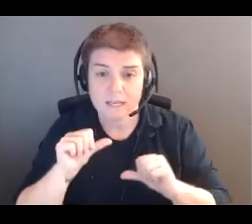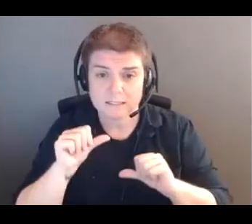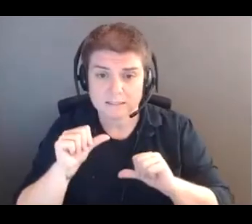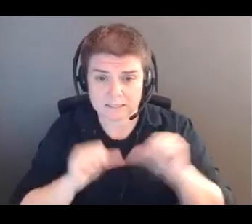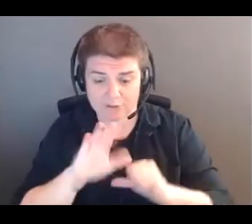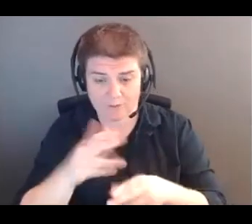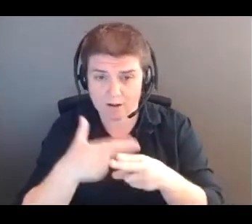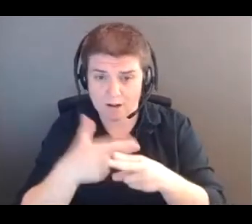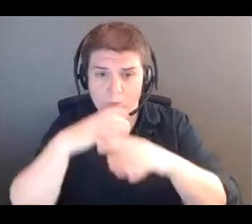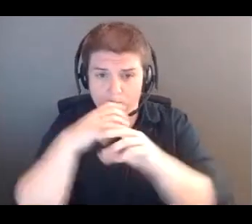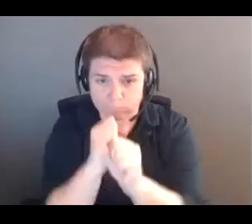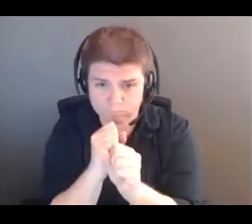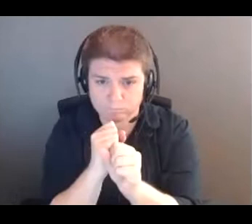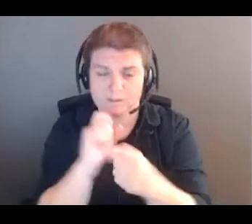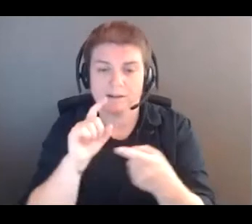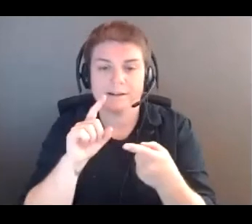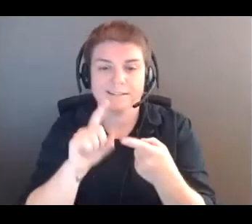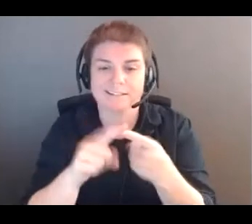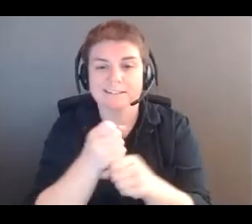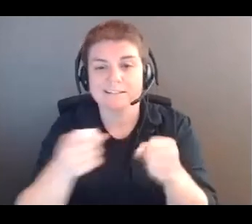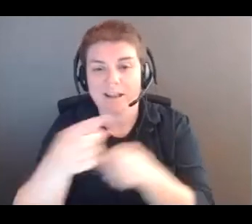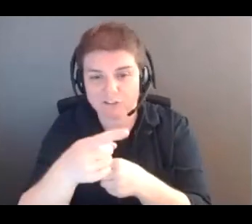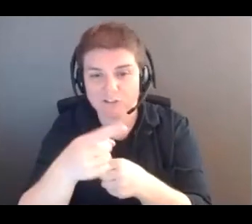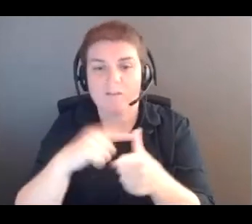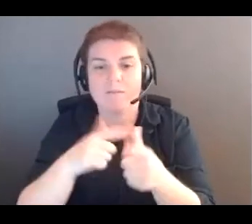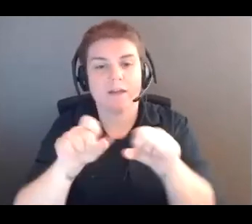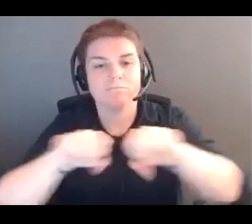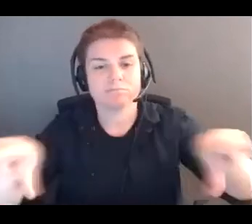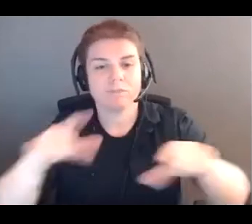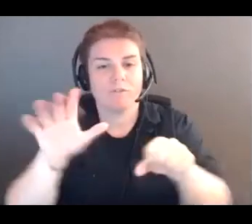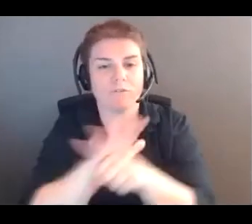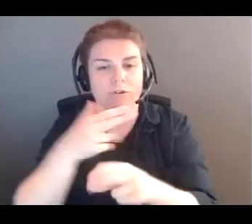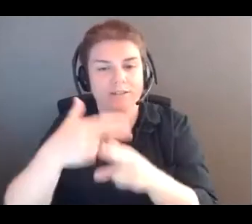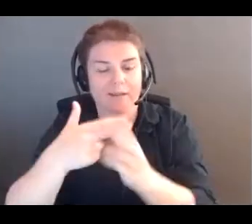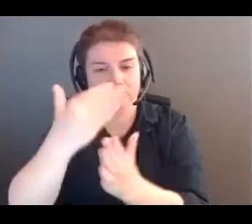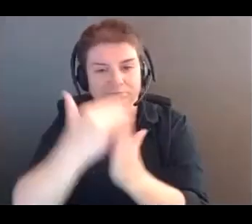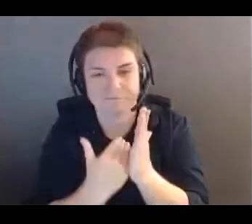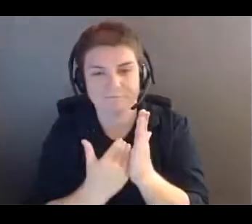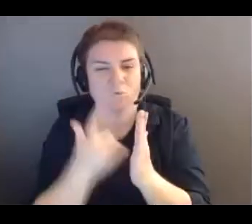until next year, when a full list of assessors is posted as part of our annual report. If